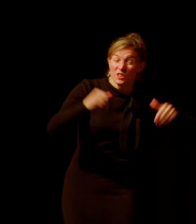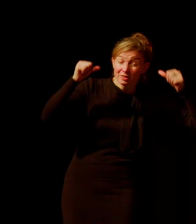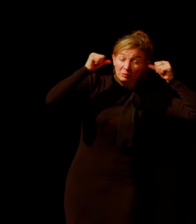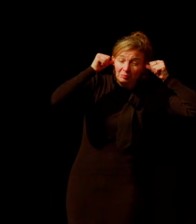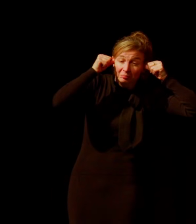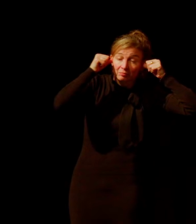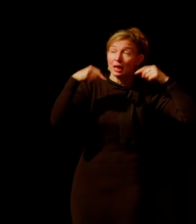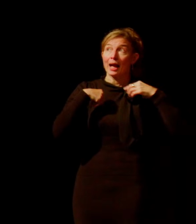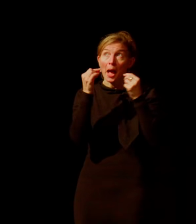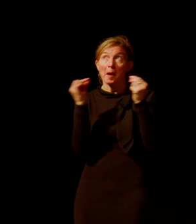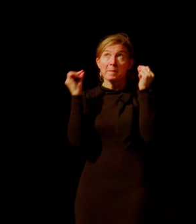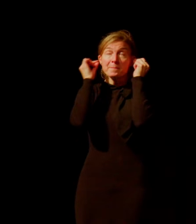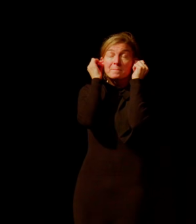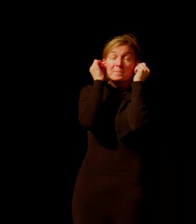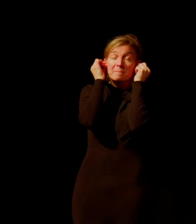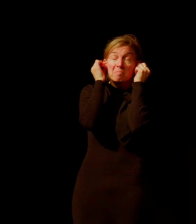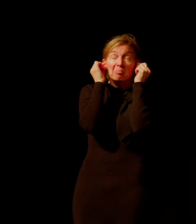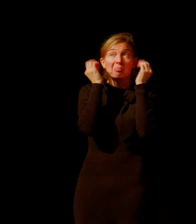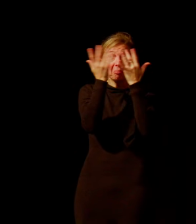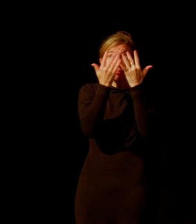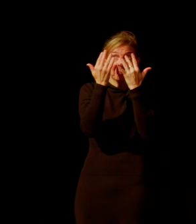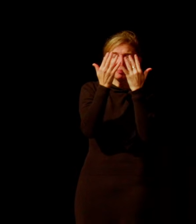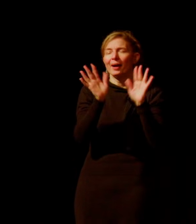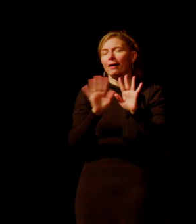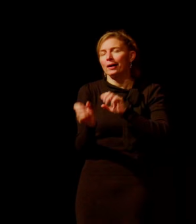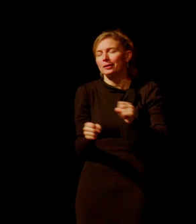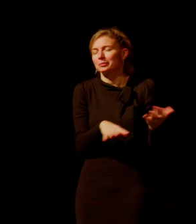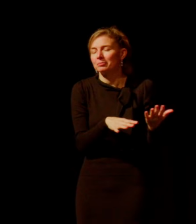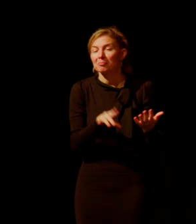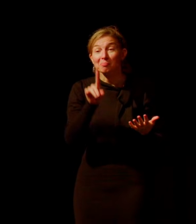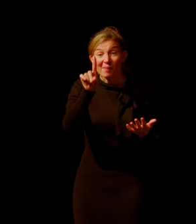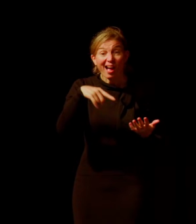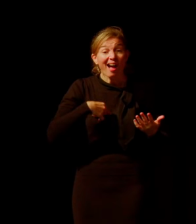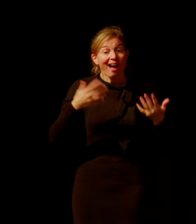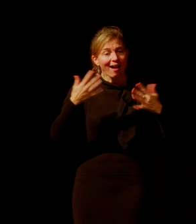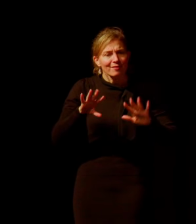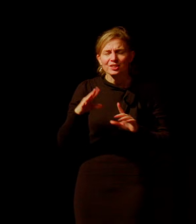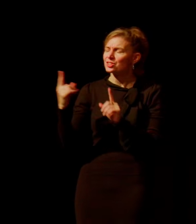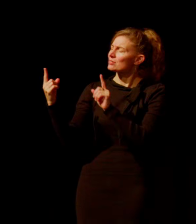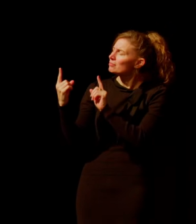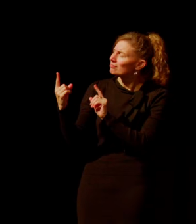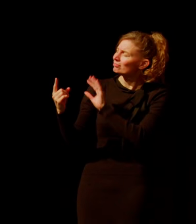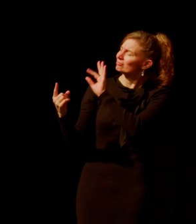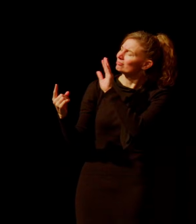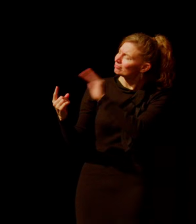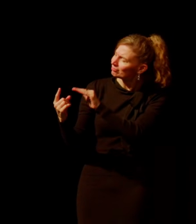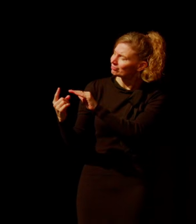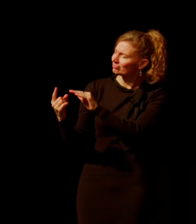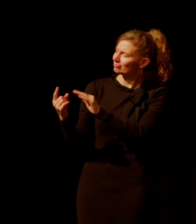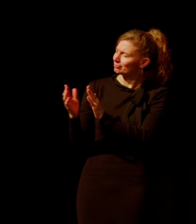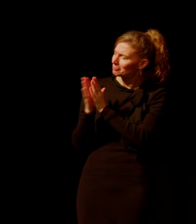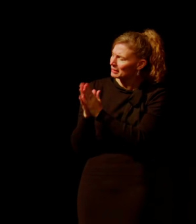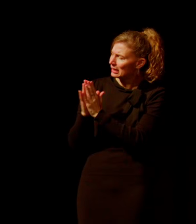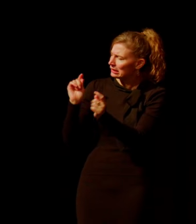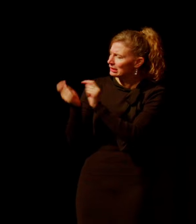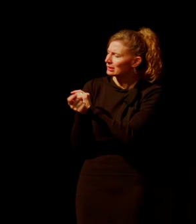But the truth is, I never really asked him to do something about it because I told myself,